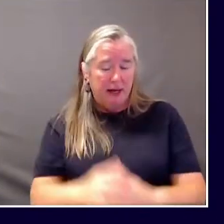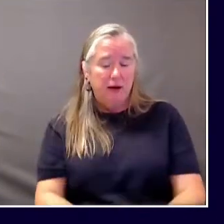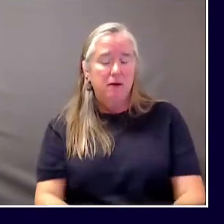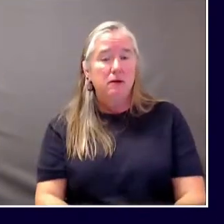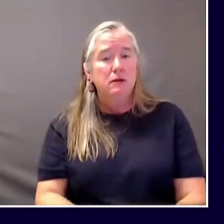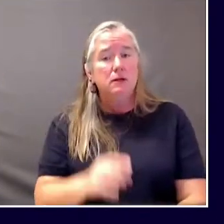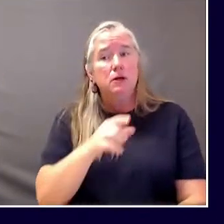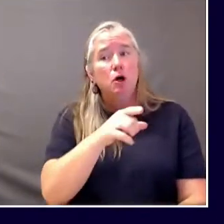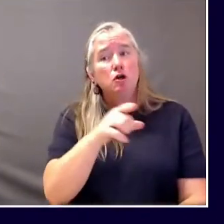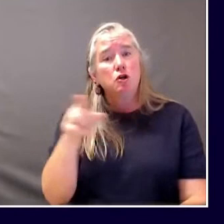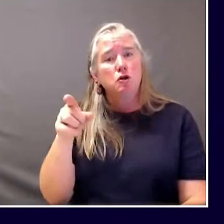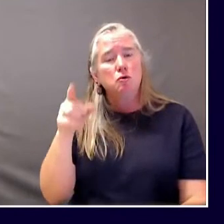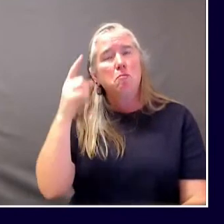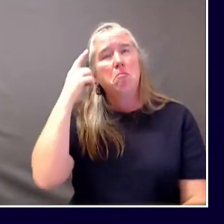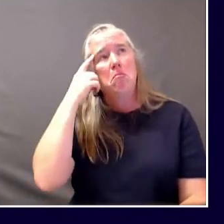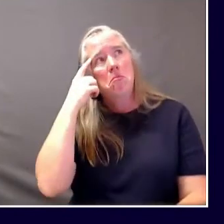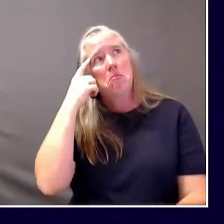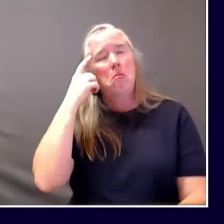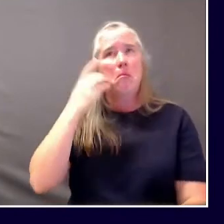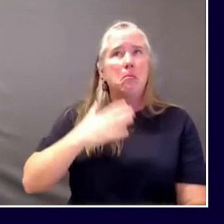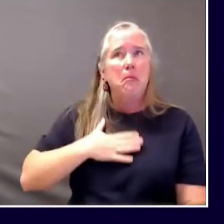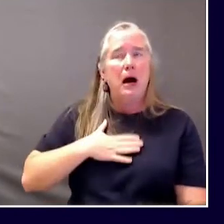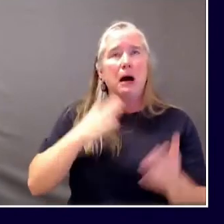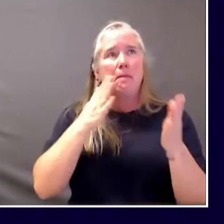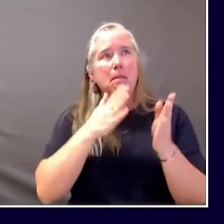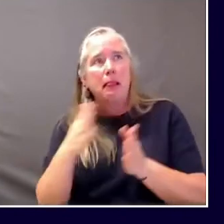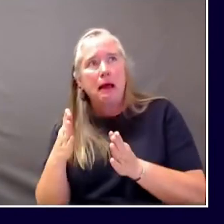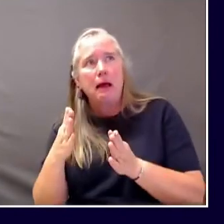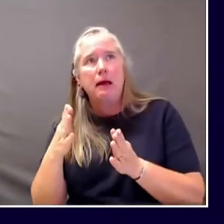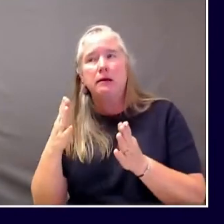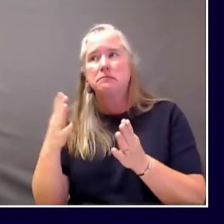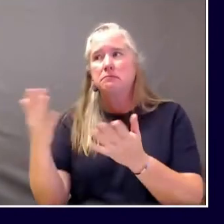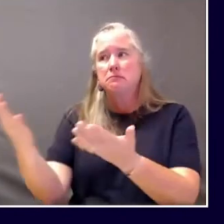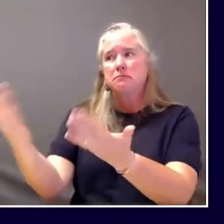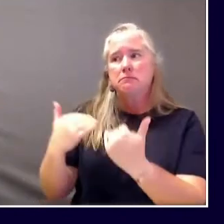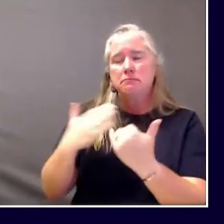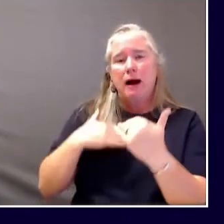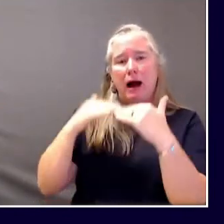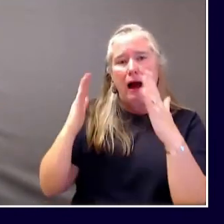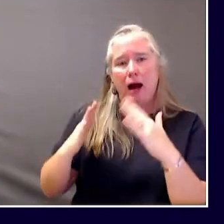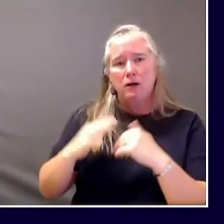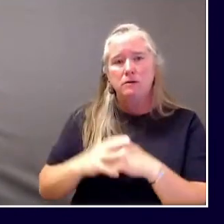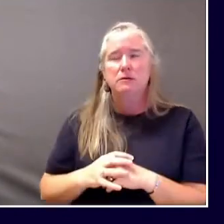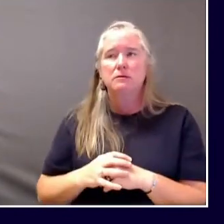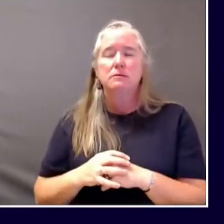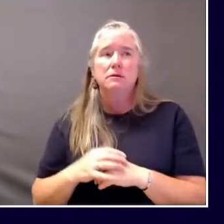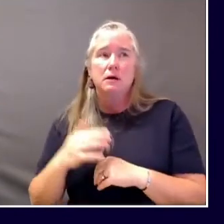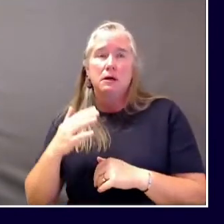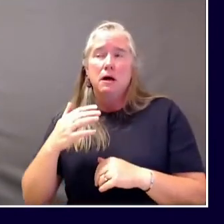do or whom to have over to your